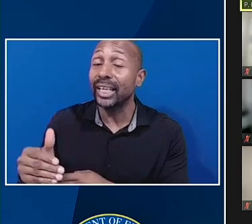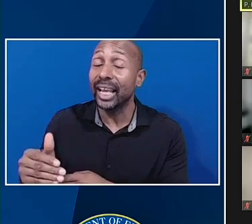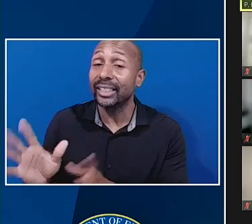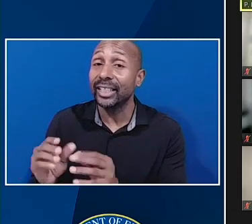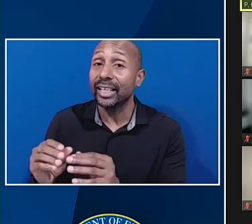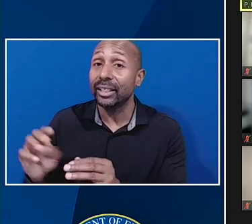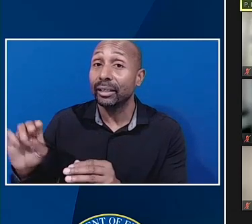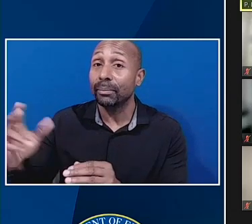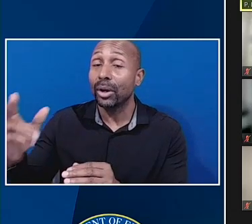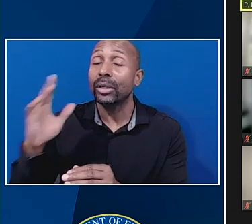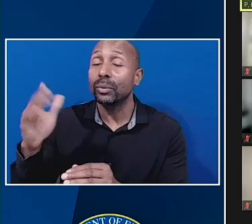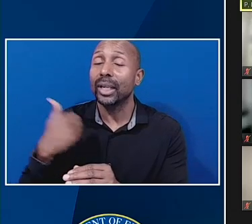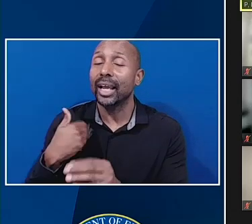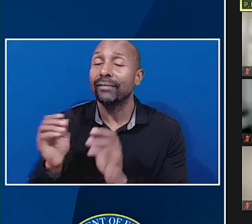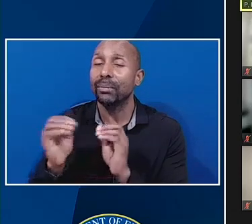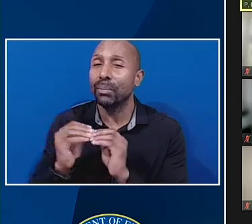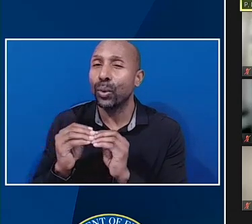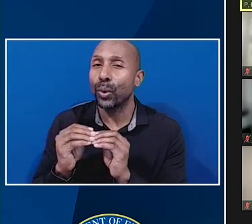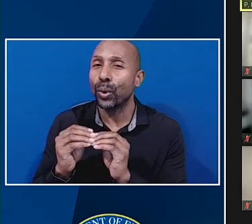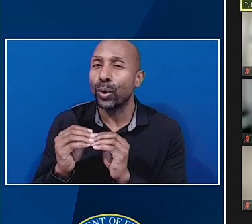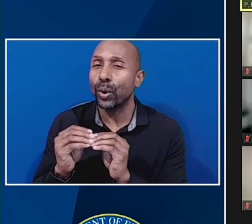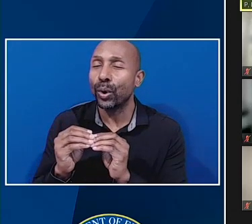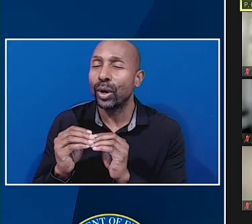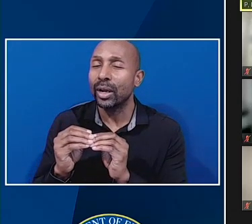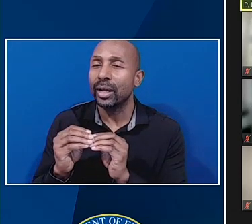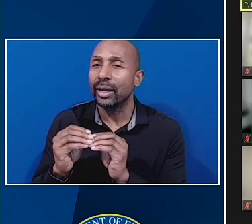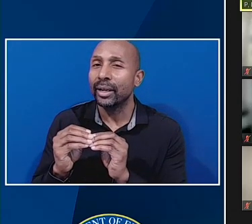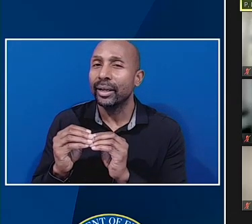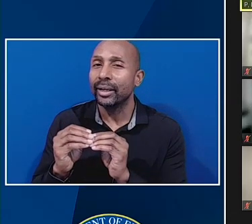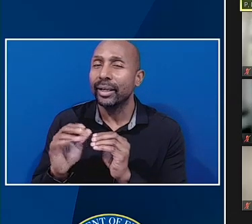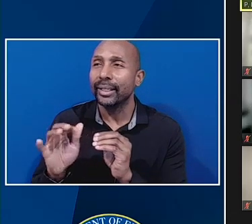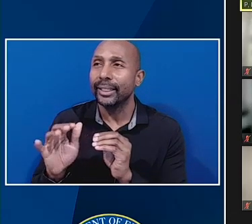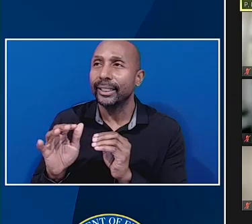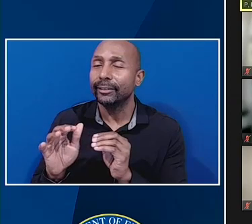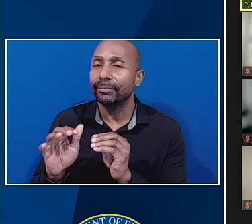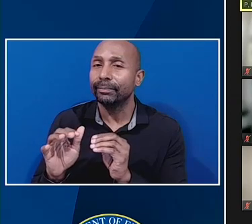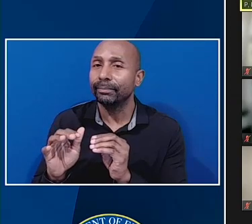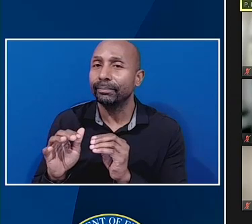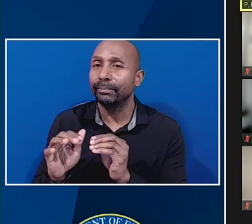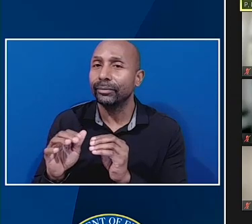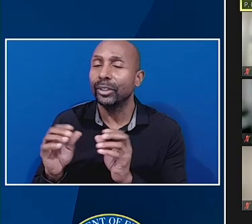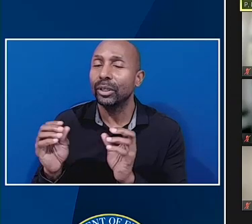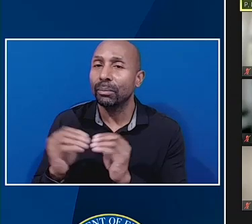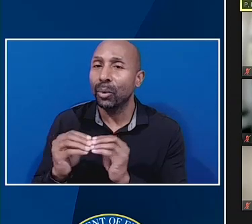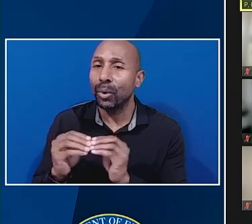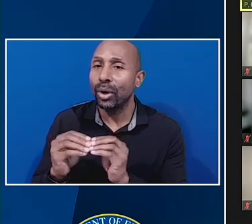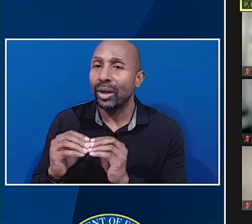there will be more consensus built. Excuse me, I'm getting tongue-tied,